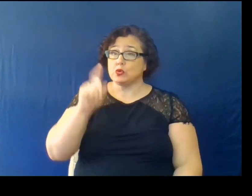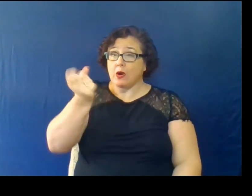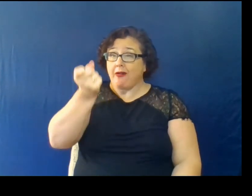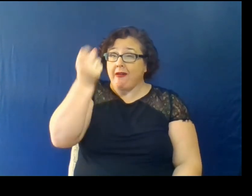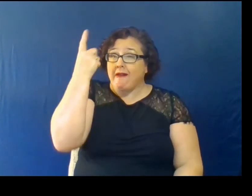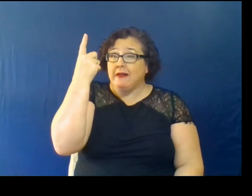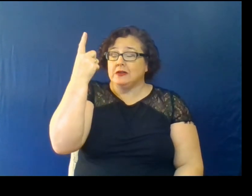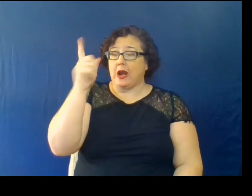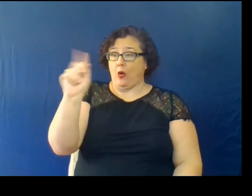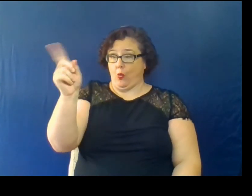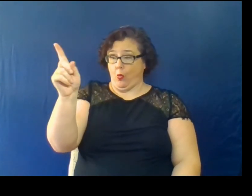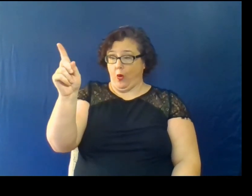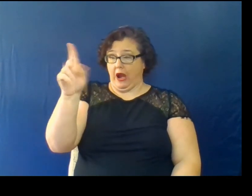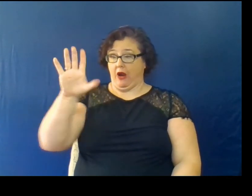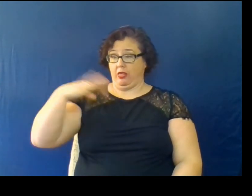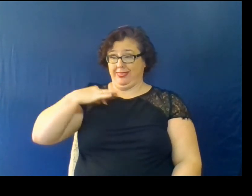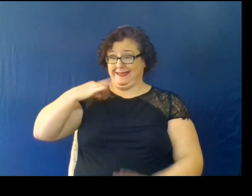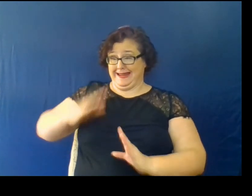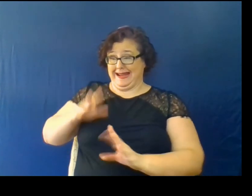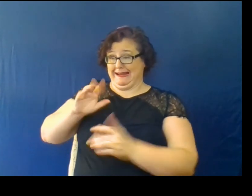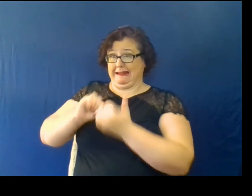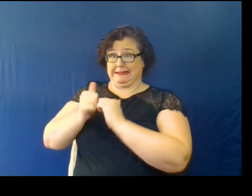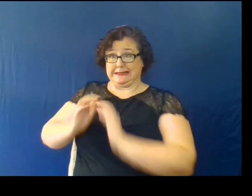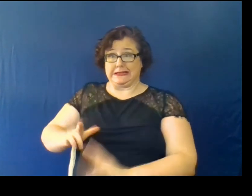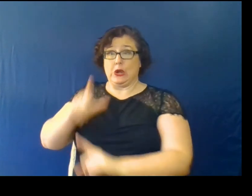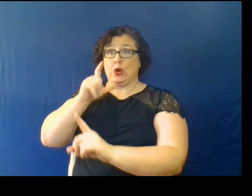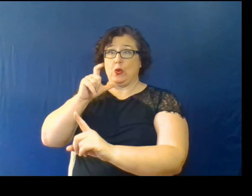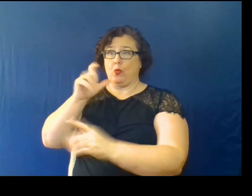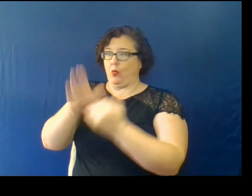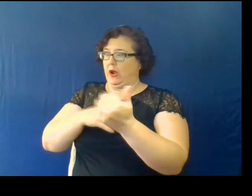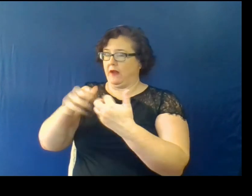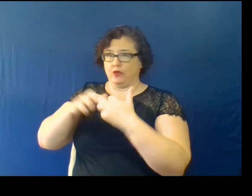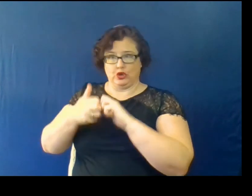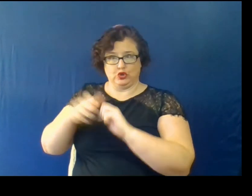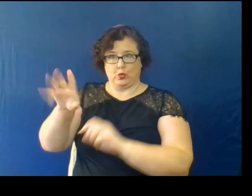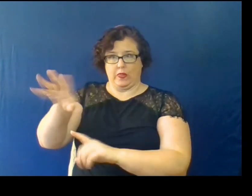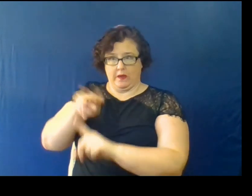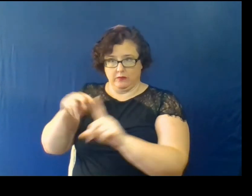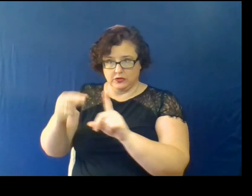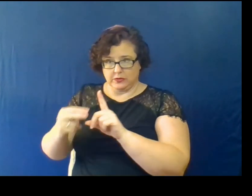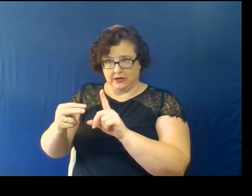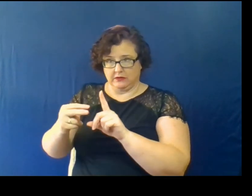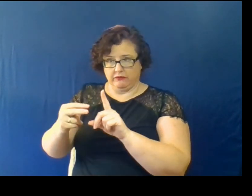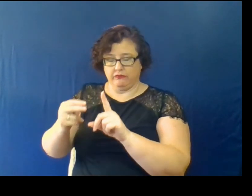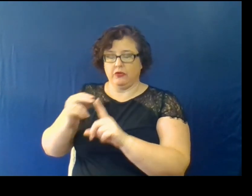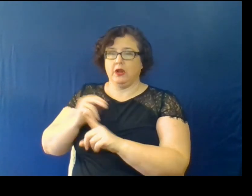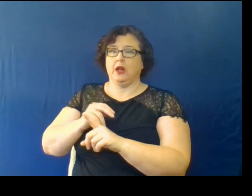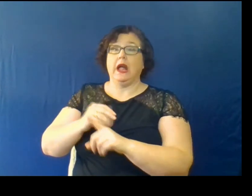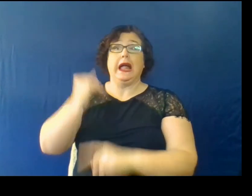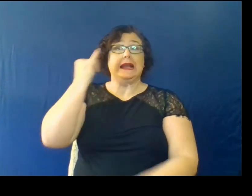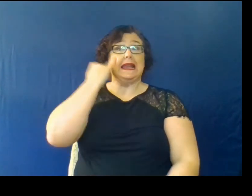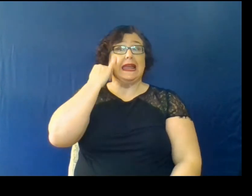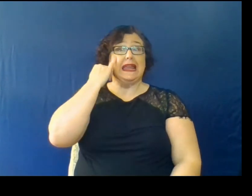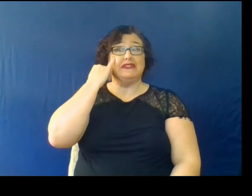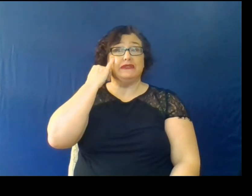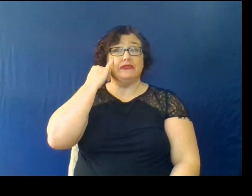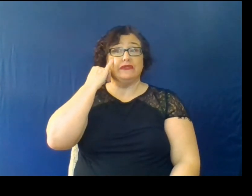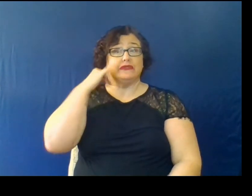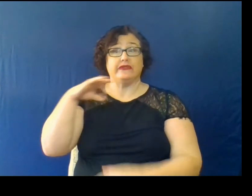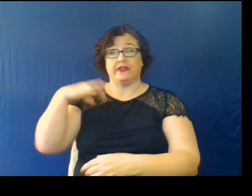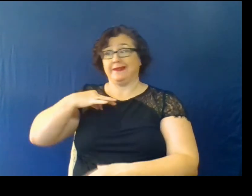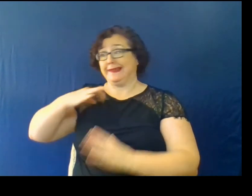the candidates are sitting on whichever issue. And then if a candidate does not have disability